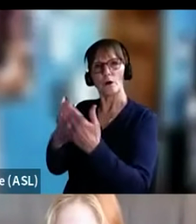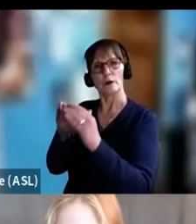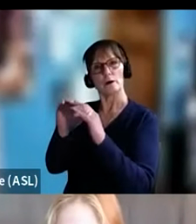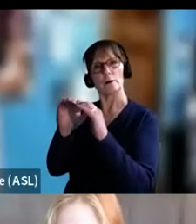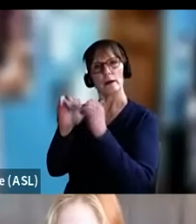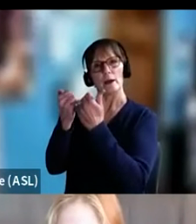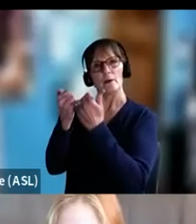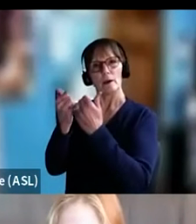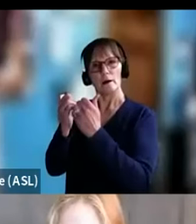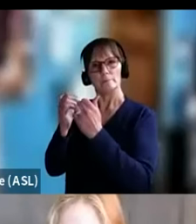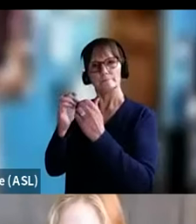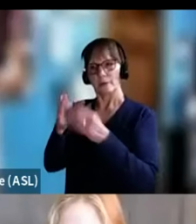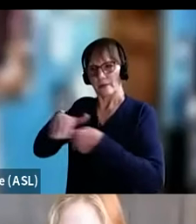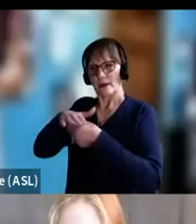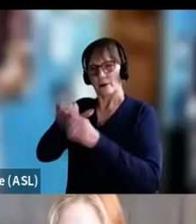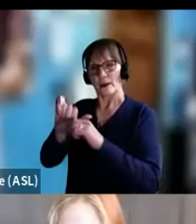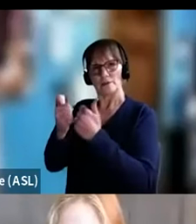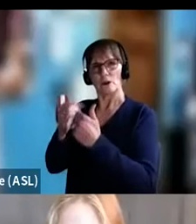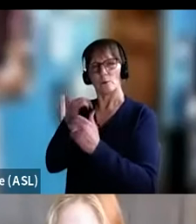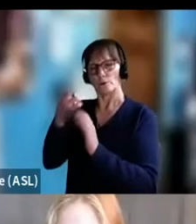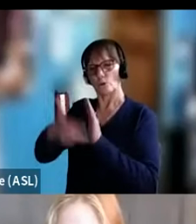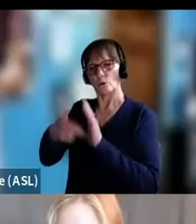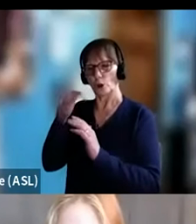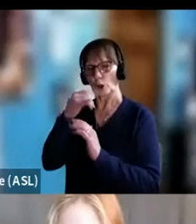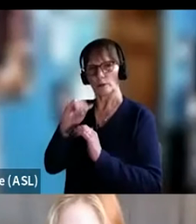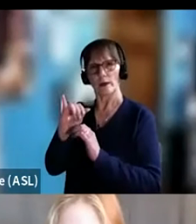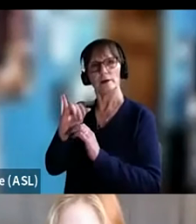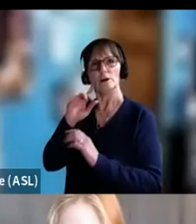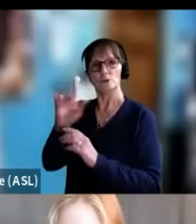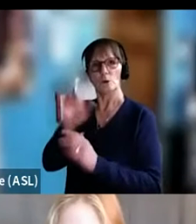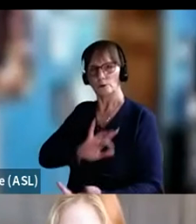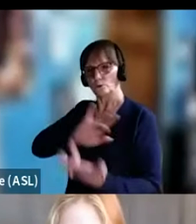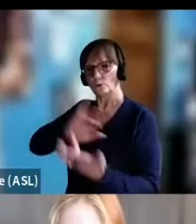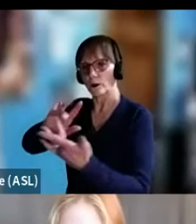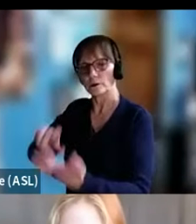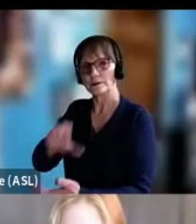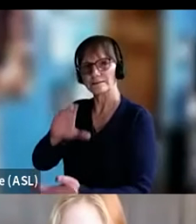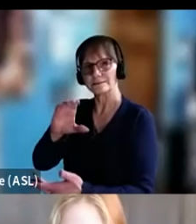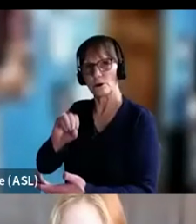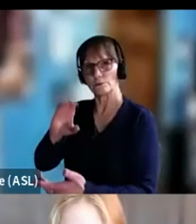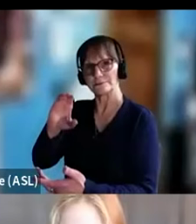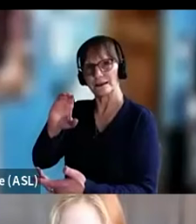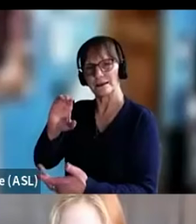understand what that role should look like and how to reach out to the COCs and the other partners